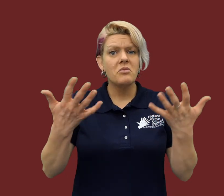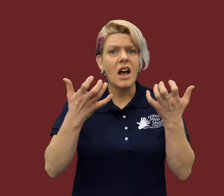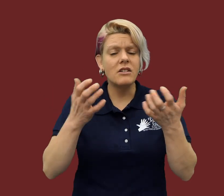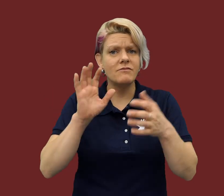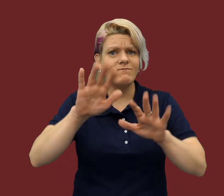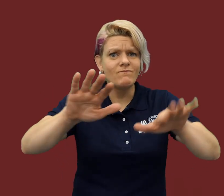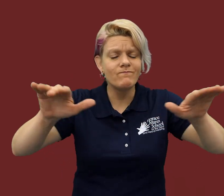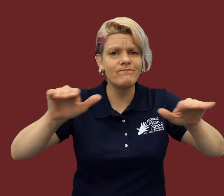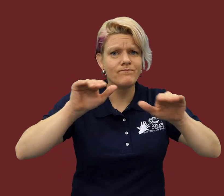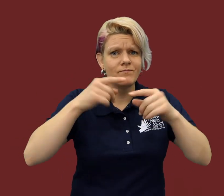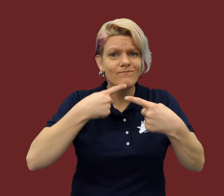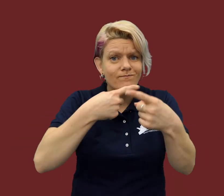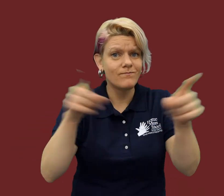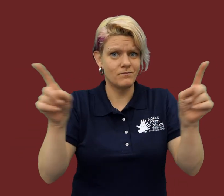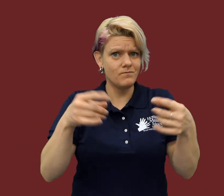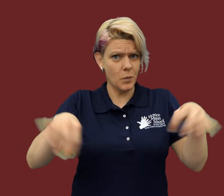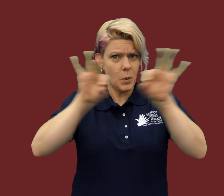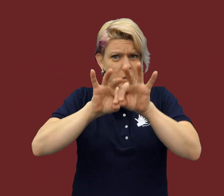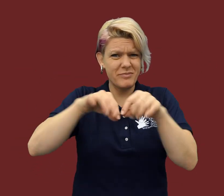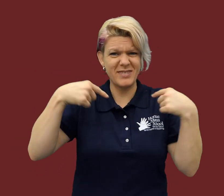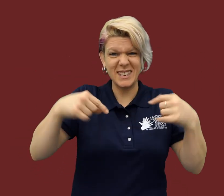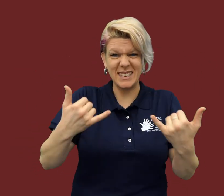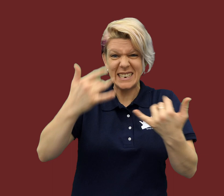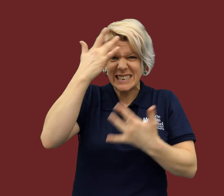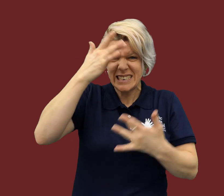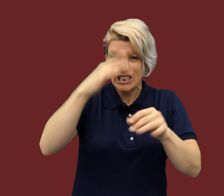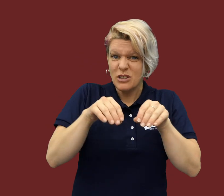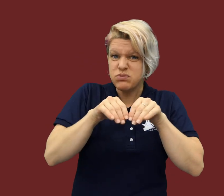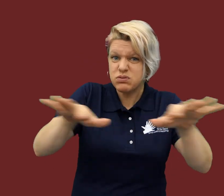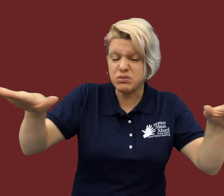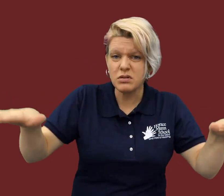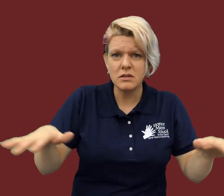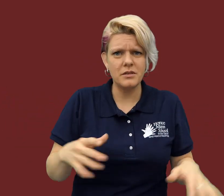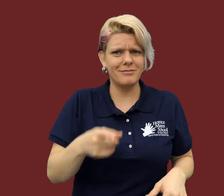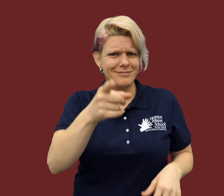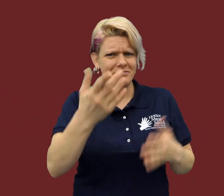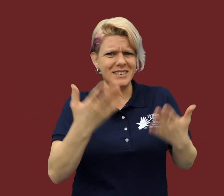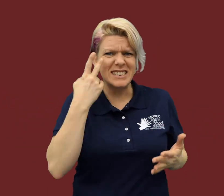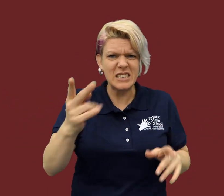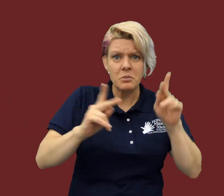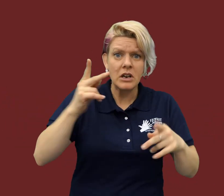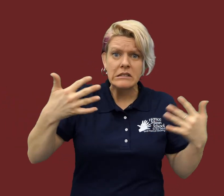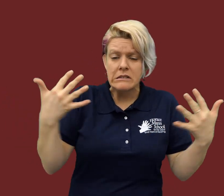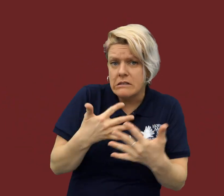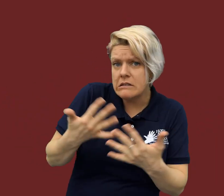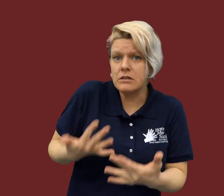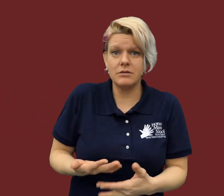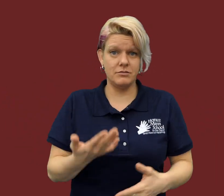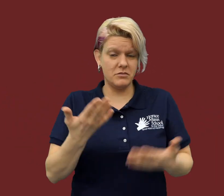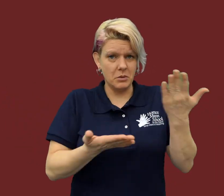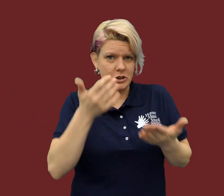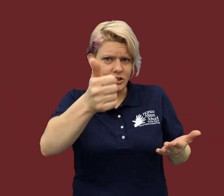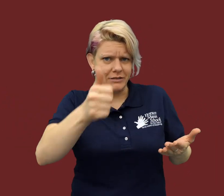I wanted to make this important announcement to keep you all informed about the disease that has been spreading recently. Perhaps you’ve seen some people panicked leading